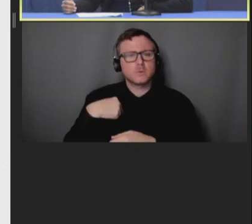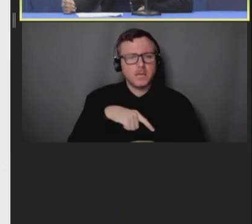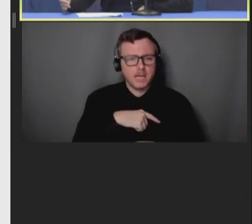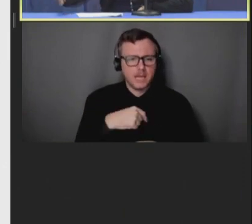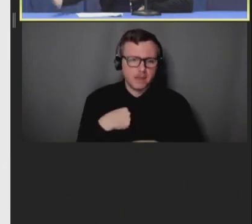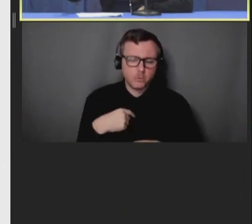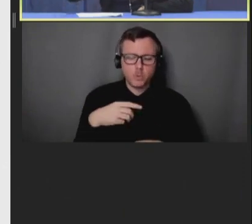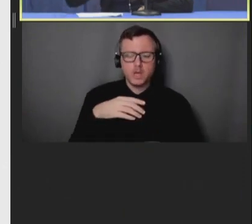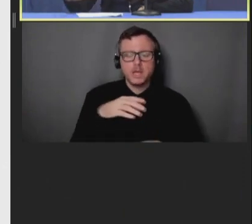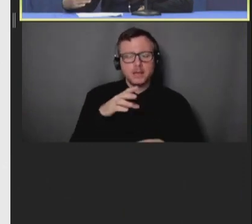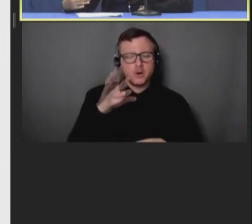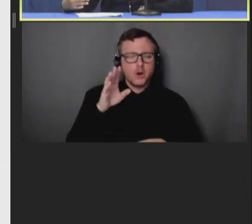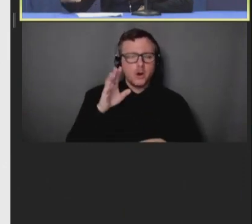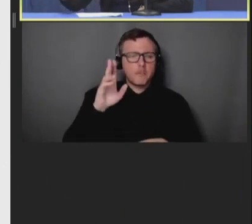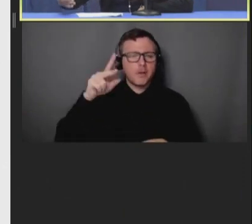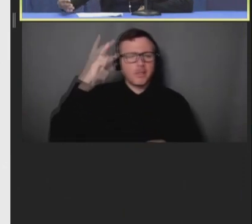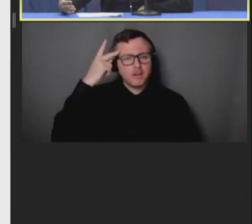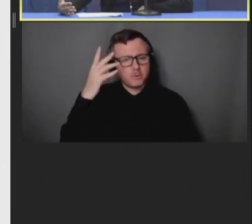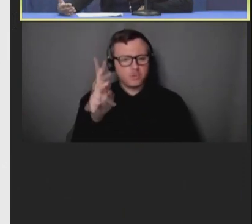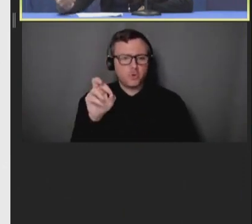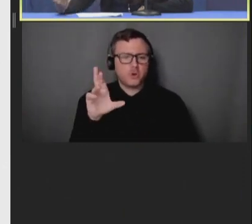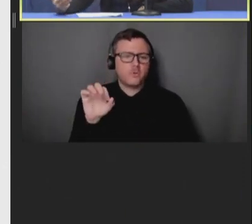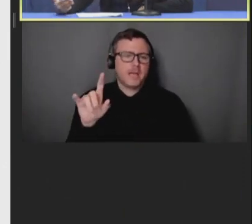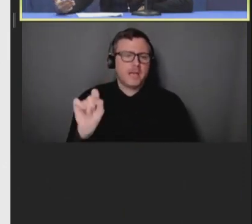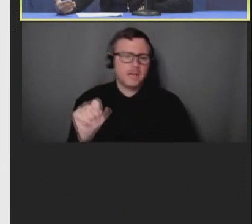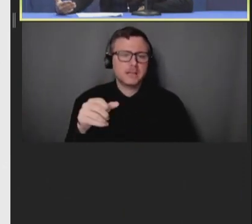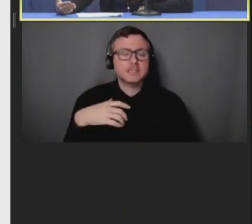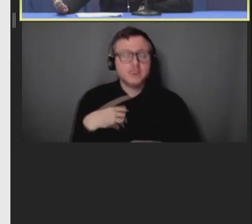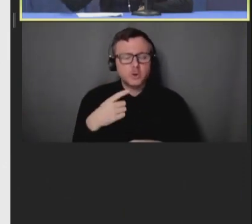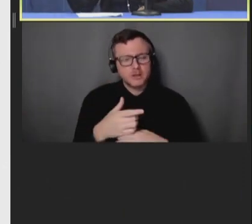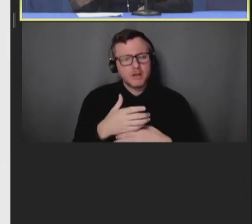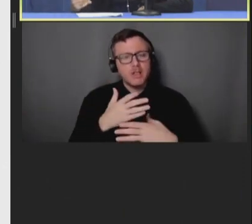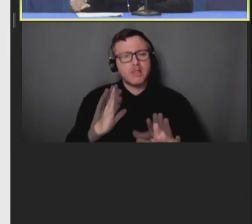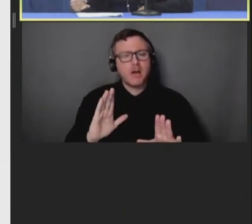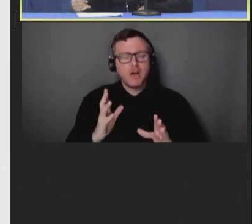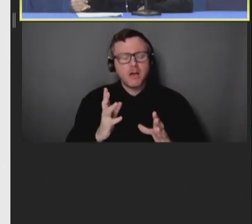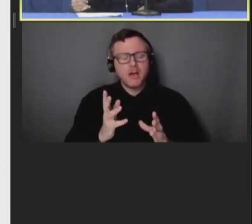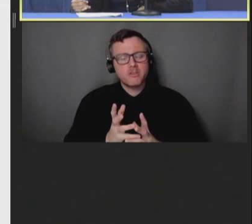there are a lot of walls for really grass roots organizations to be able to access our funds.